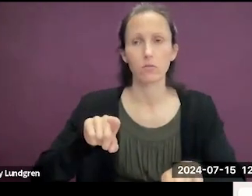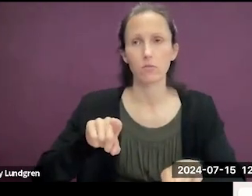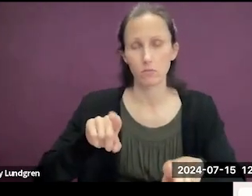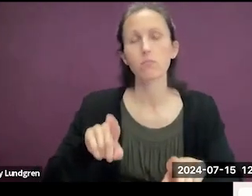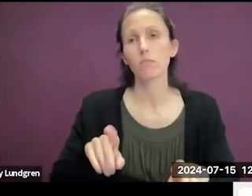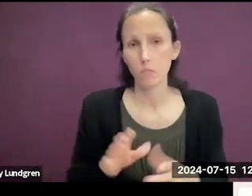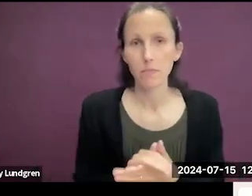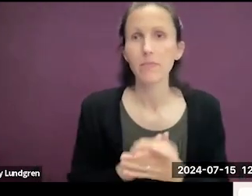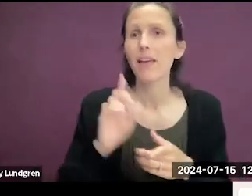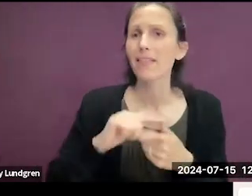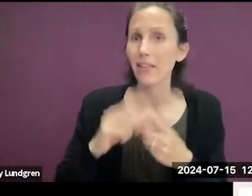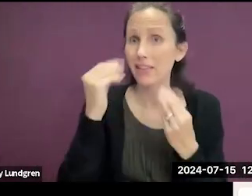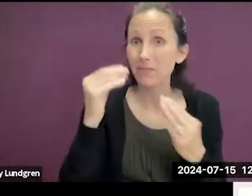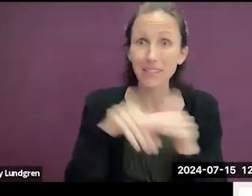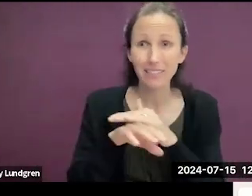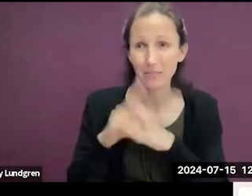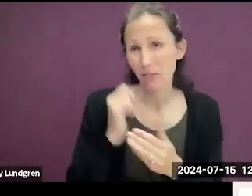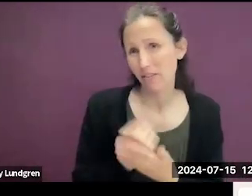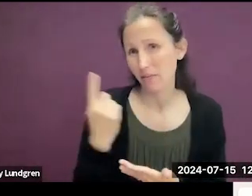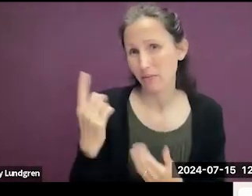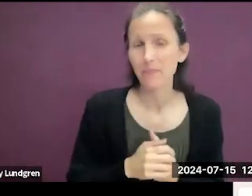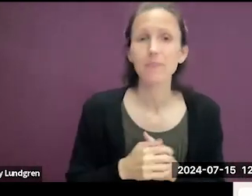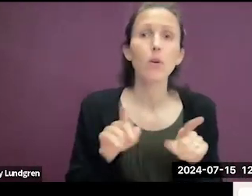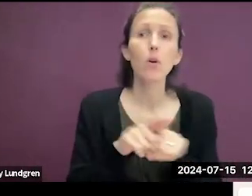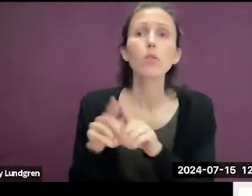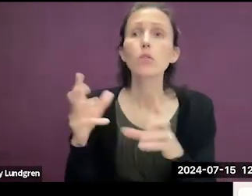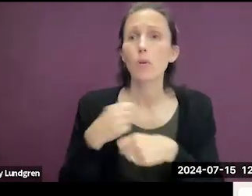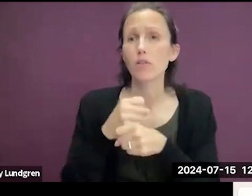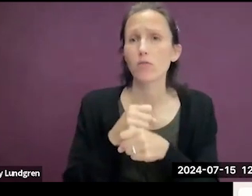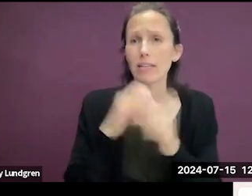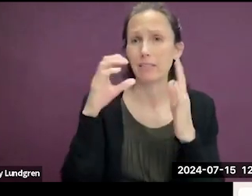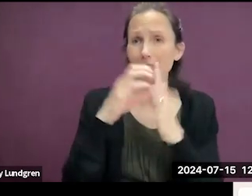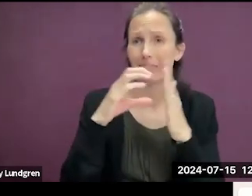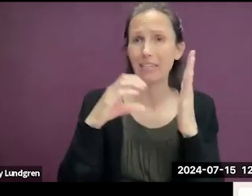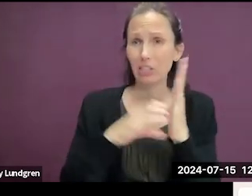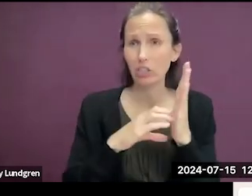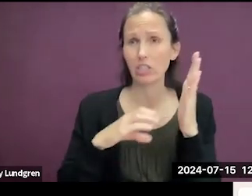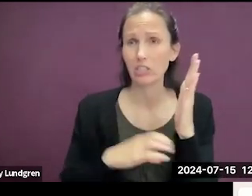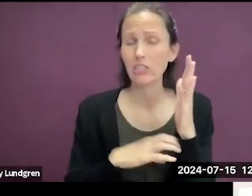We can also create sections in our slides so it's easier to understand when we're changing our topic.